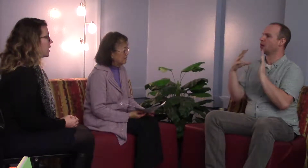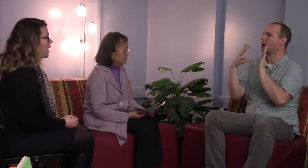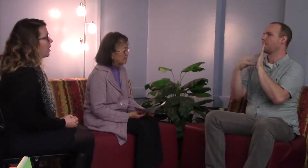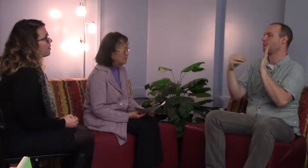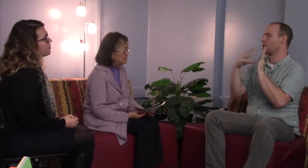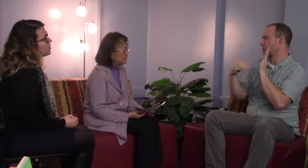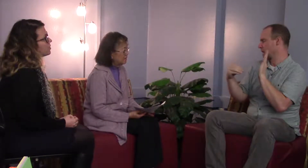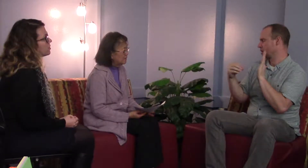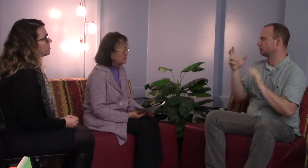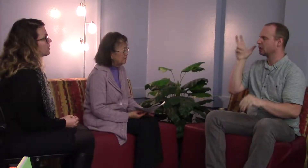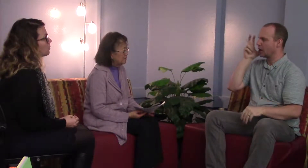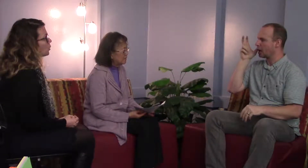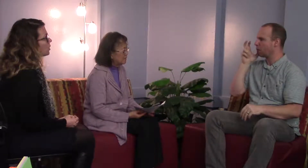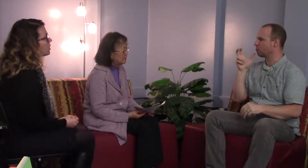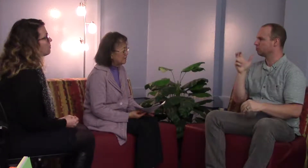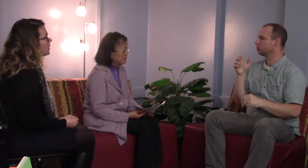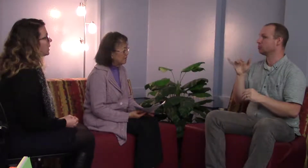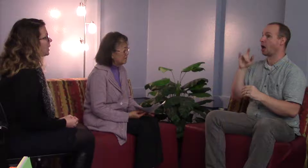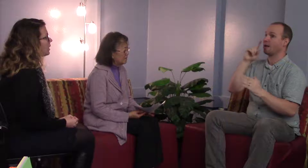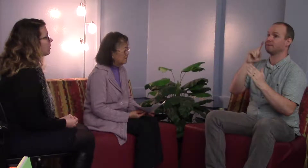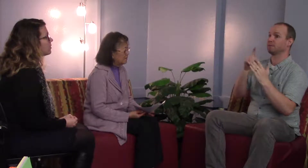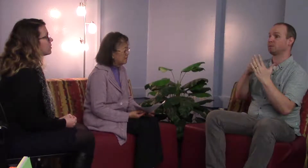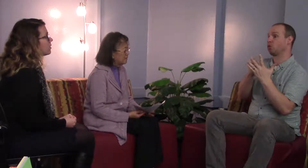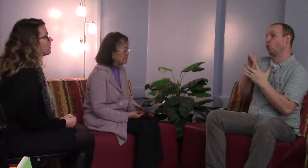They have some more abilities